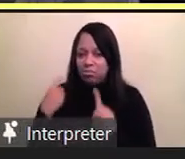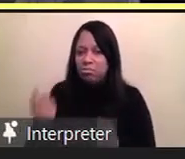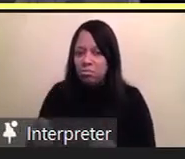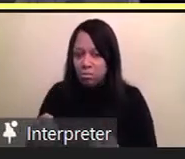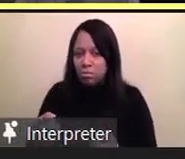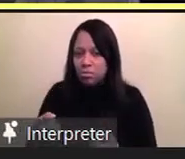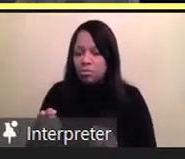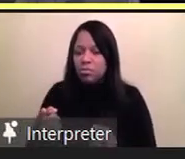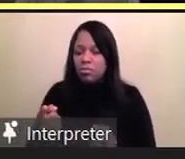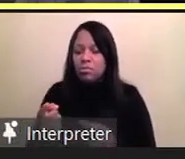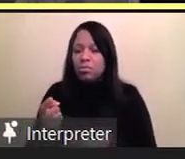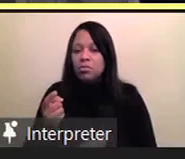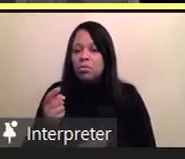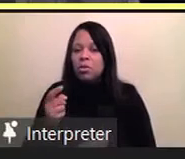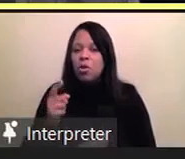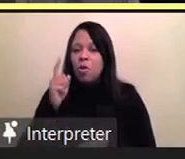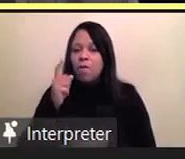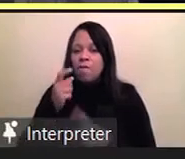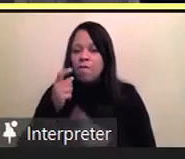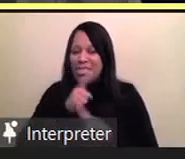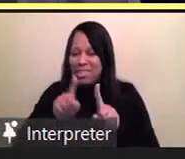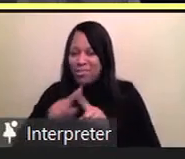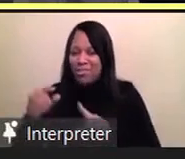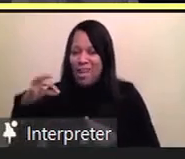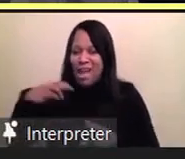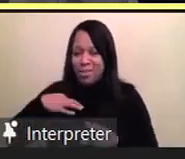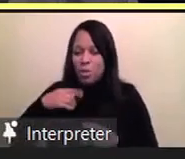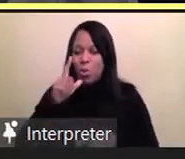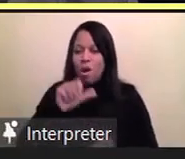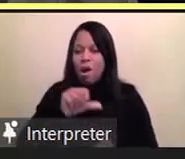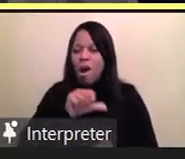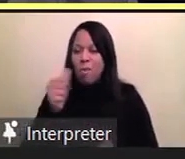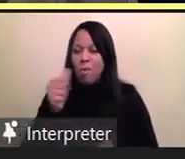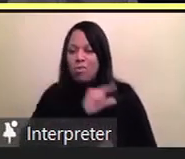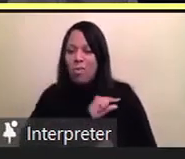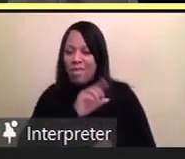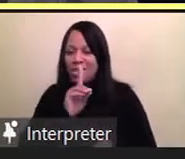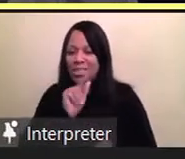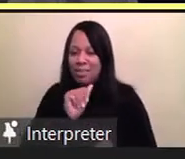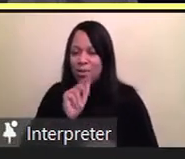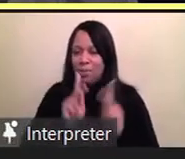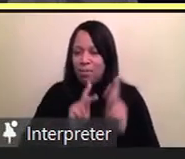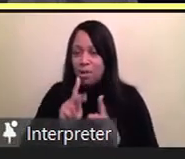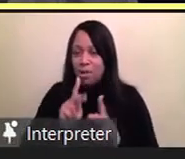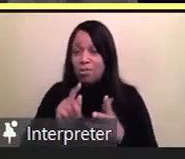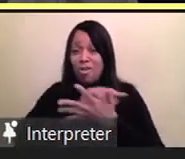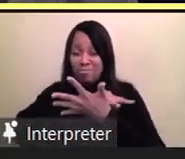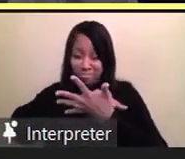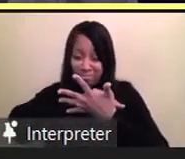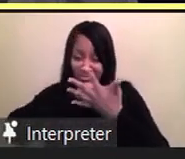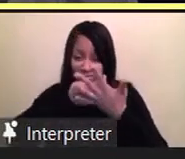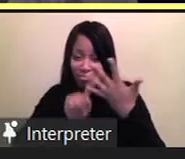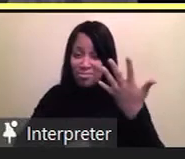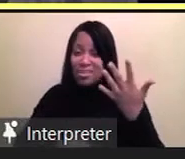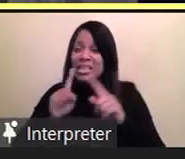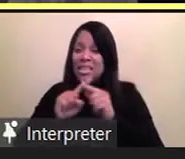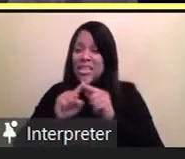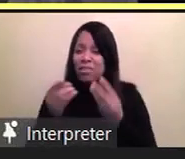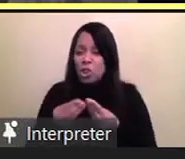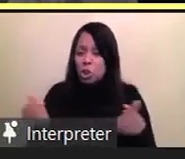who are otherwise disabled. So there were lots of remedies here afforded to the two